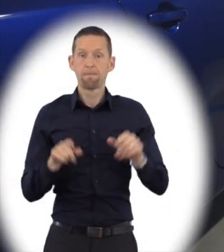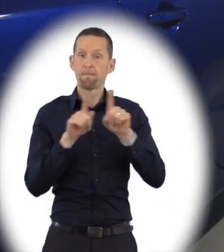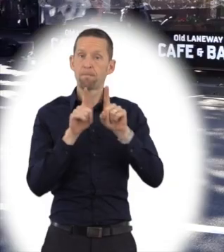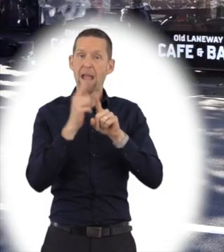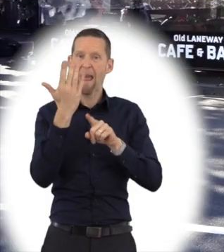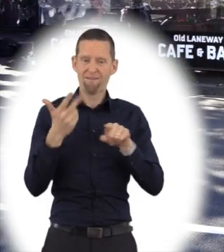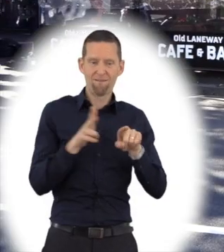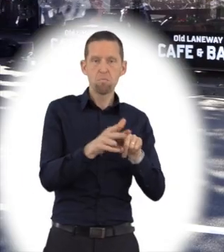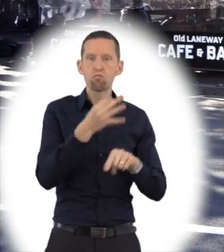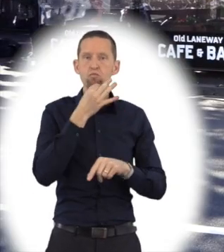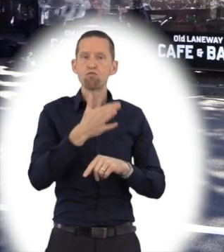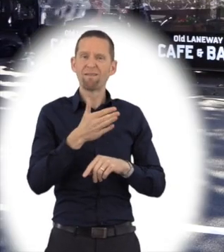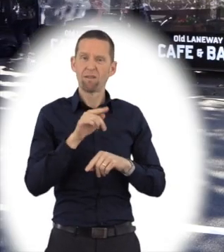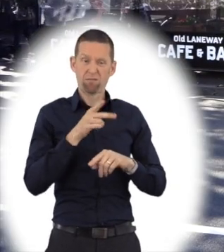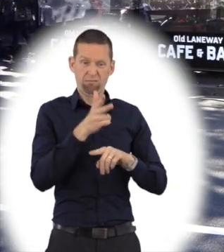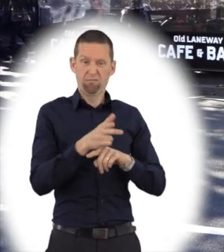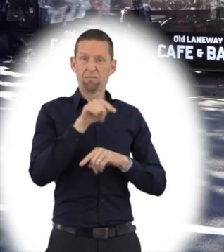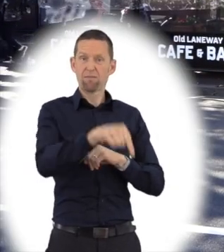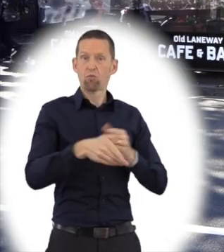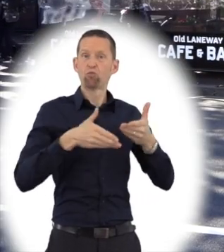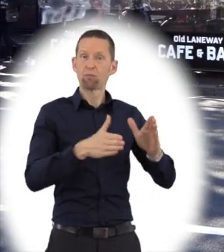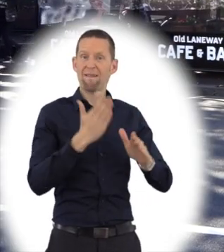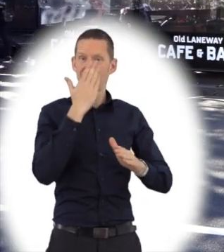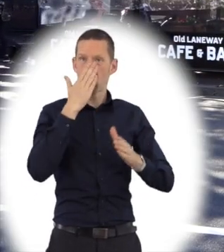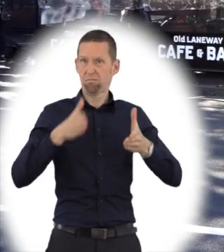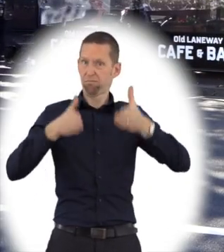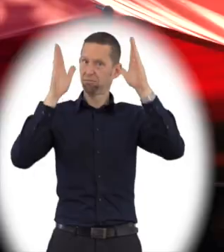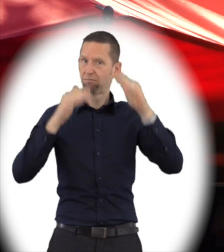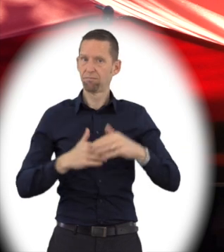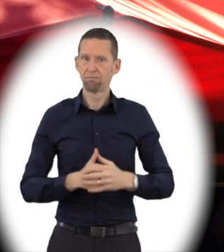There is also short-term accessible parking on the street in front of the Commission’s